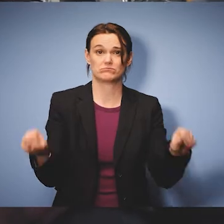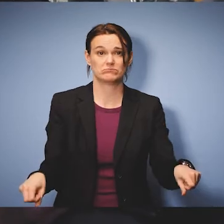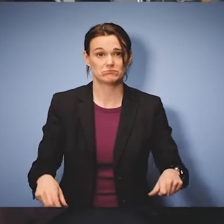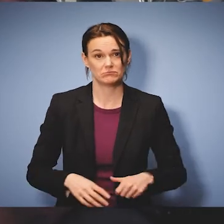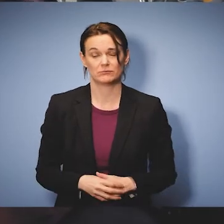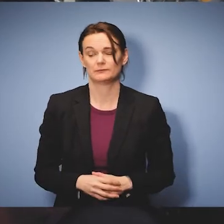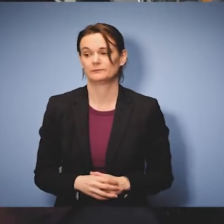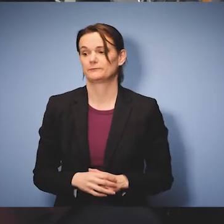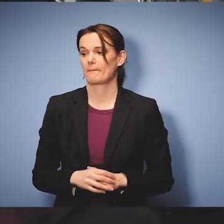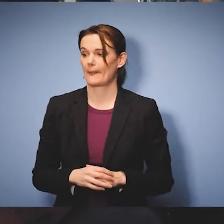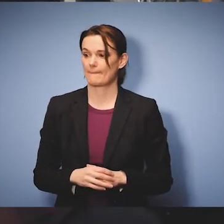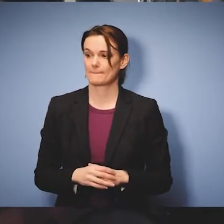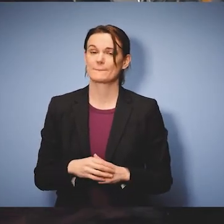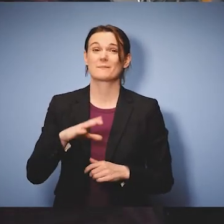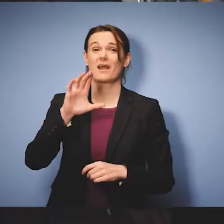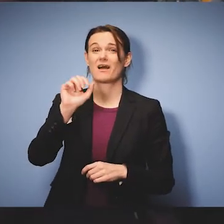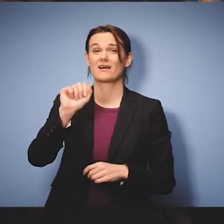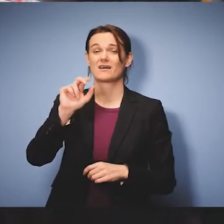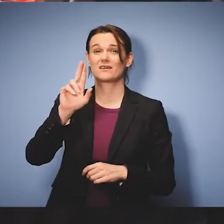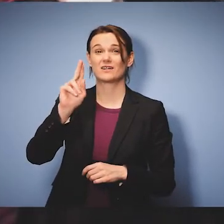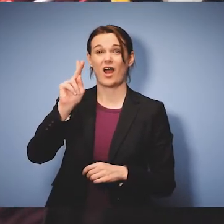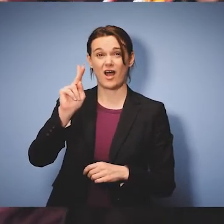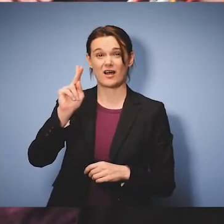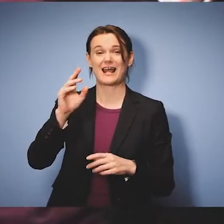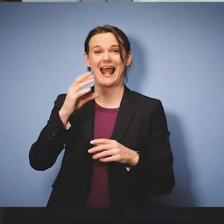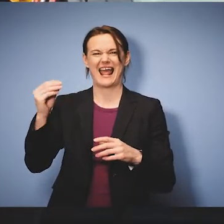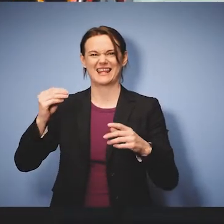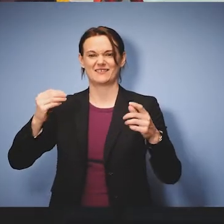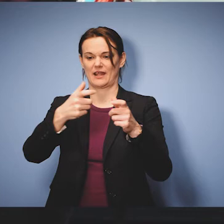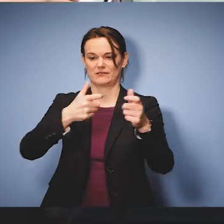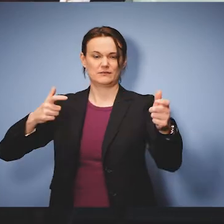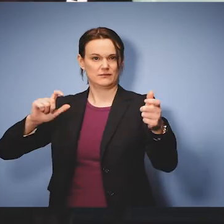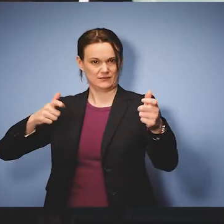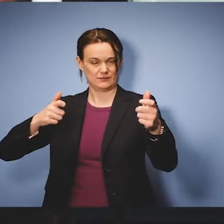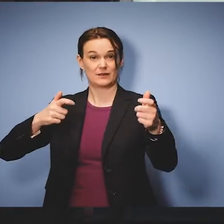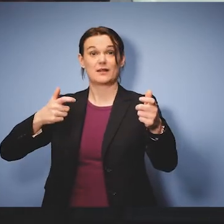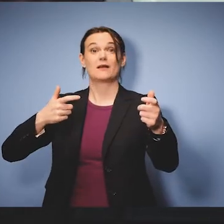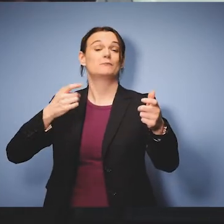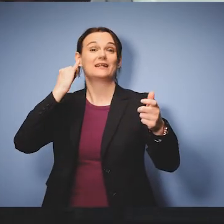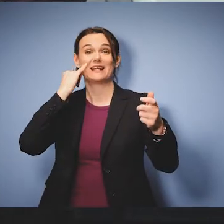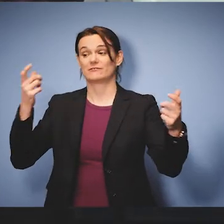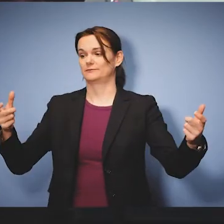You'll need some caulking and a caulking gun. Another tip though, they do have squeezable versions.